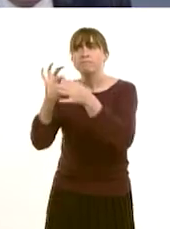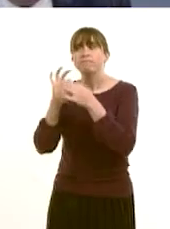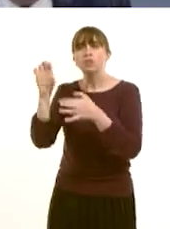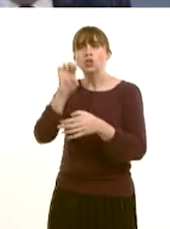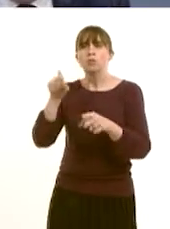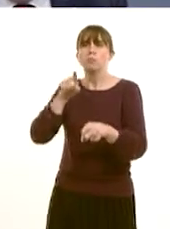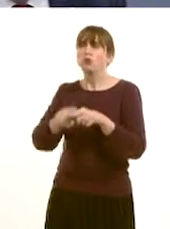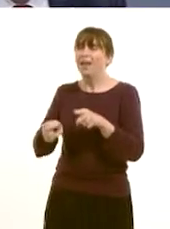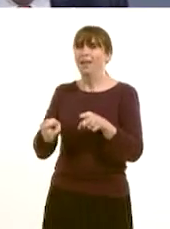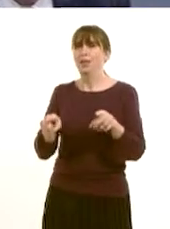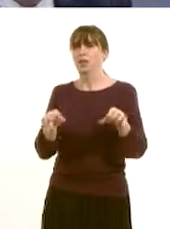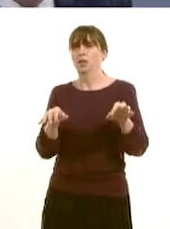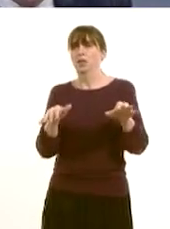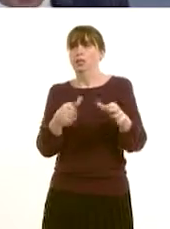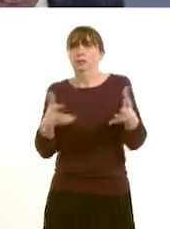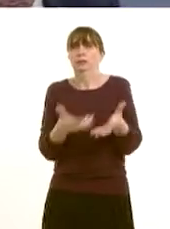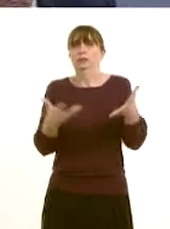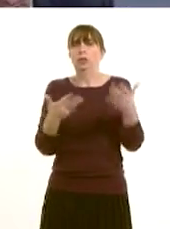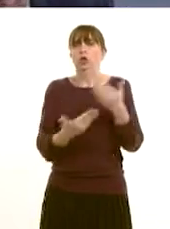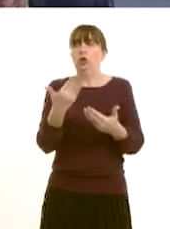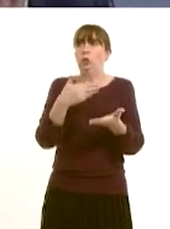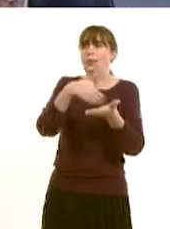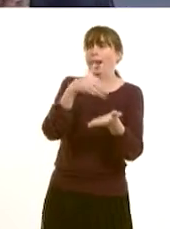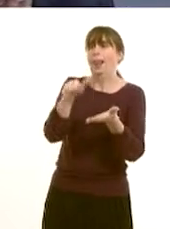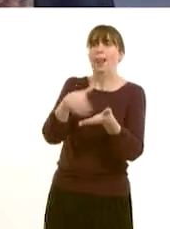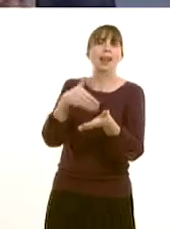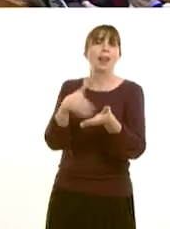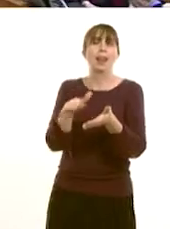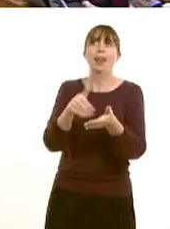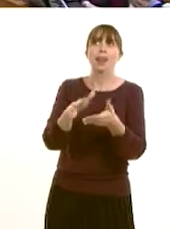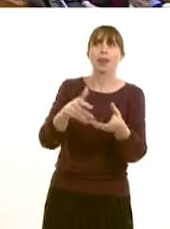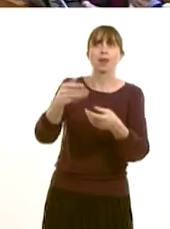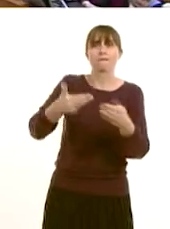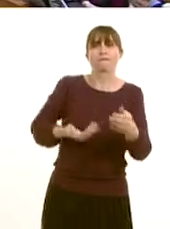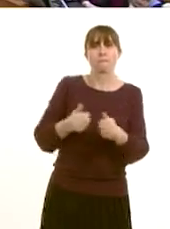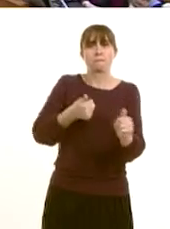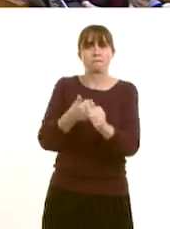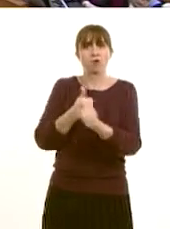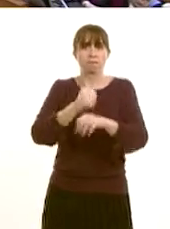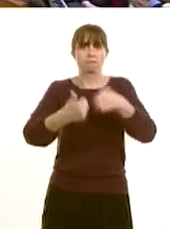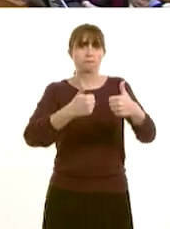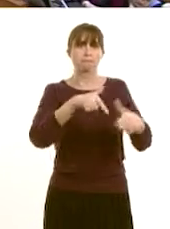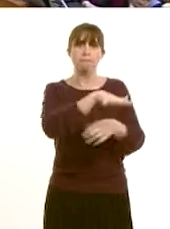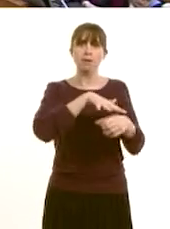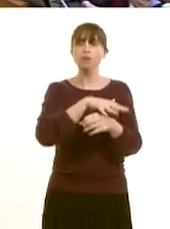losses and to try to develop new export-led industries in the Port Talbot area? Carwyn Jones: Weíve been in correspondence with the European Commission, putting forward